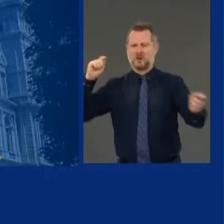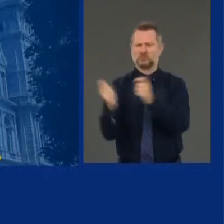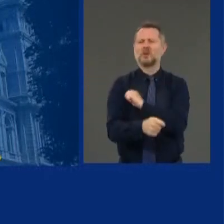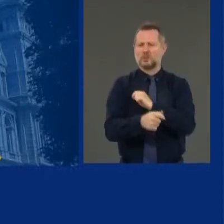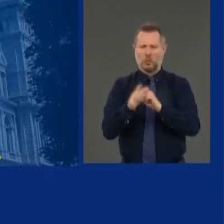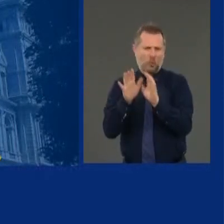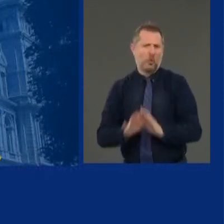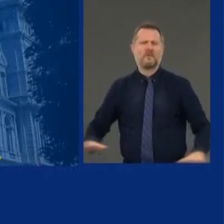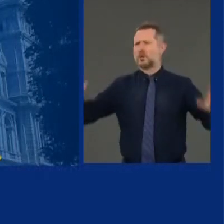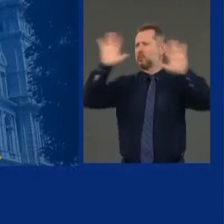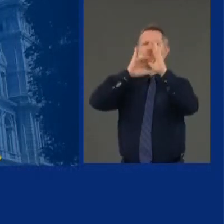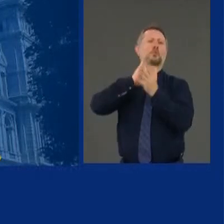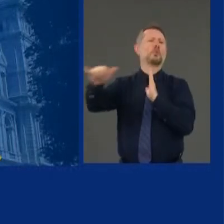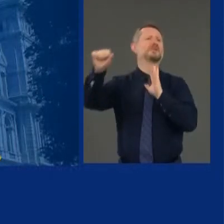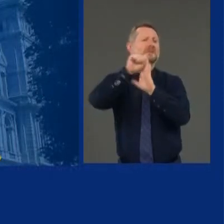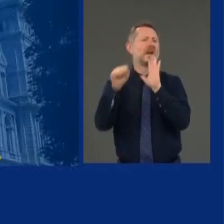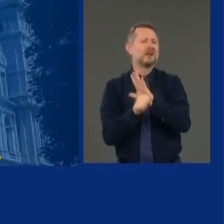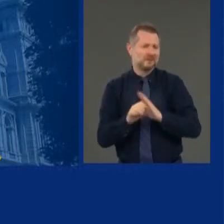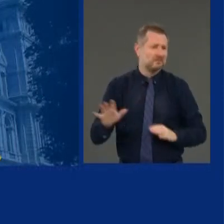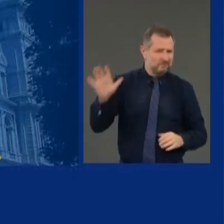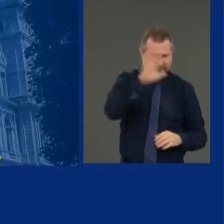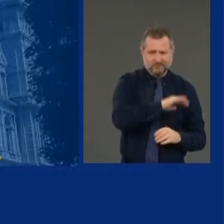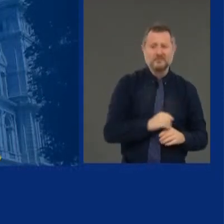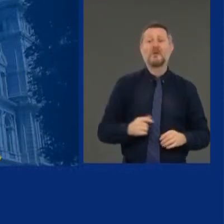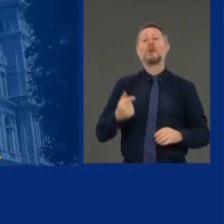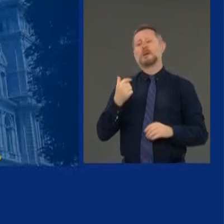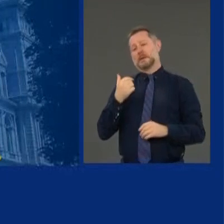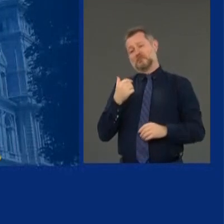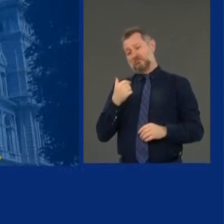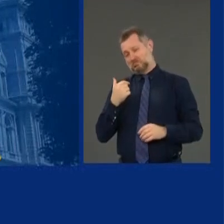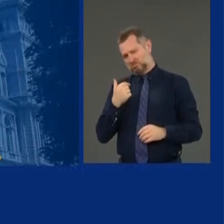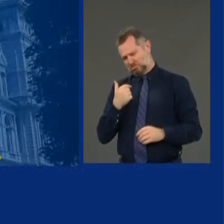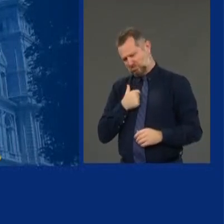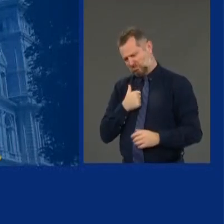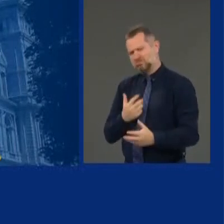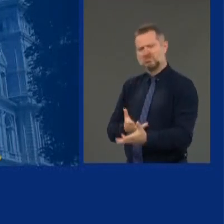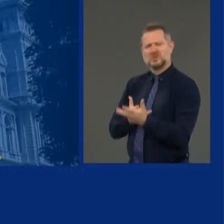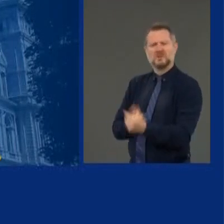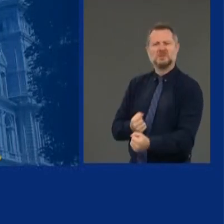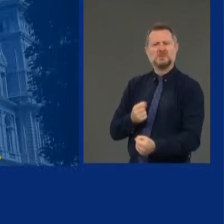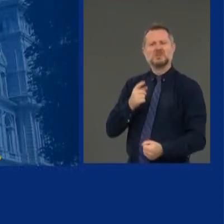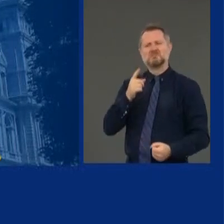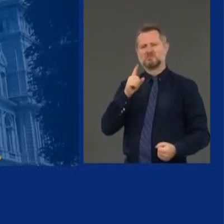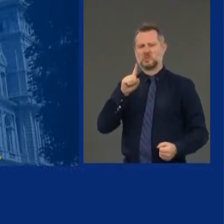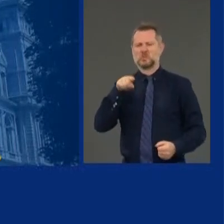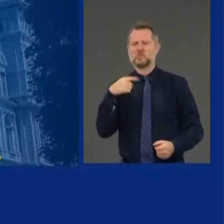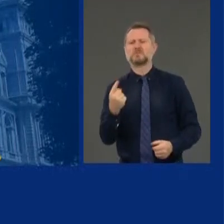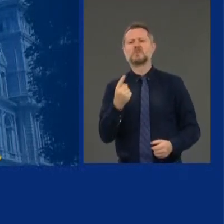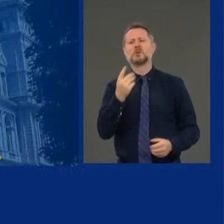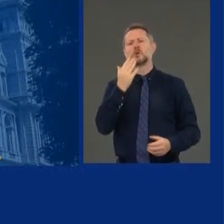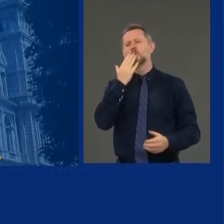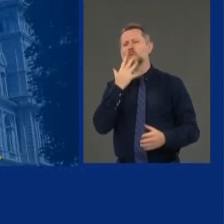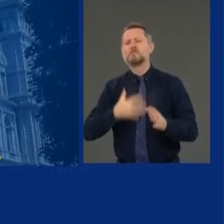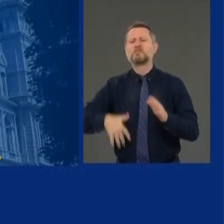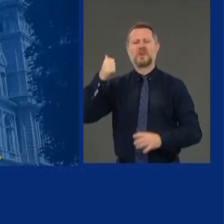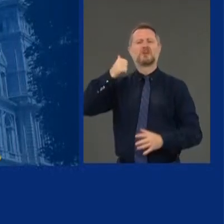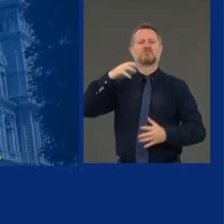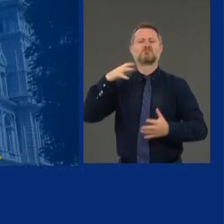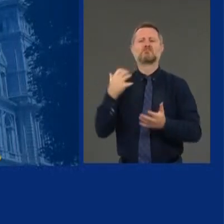WE HAVE REFORM AND REINVENTION COLLABORATIVE. THIS IS THE TRANSFORMATION FOR